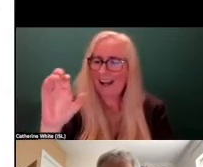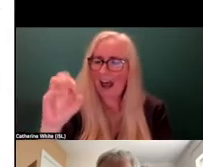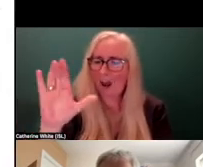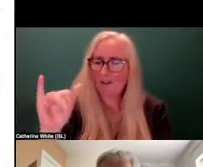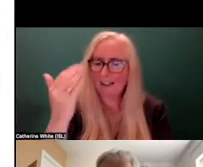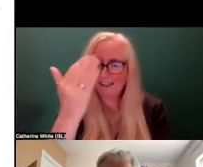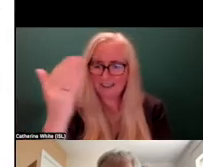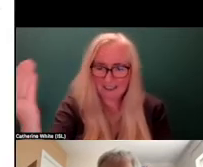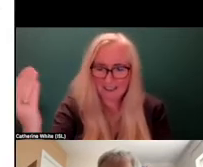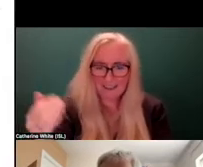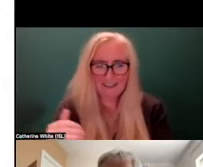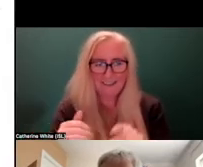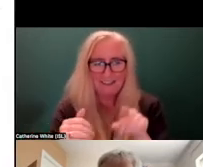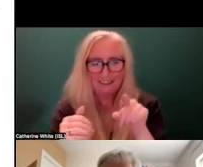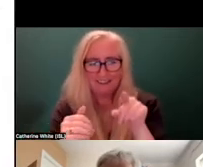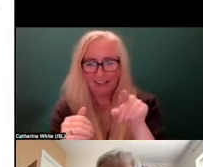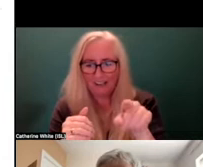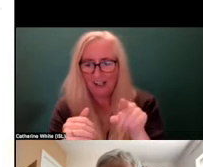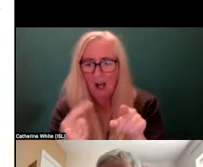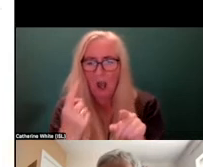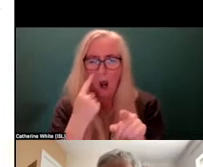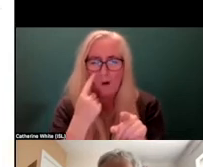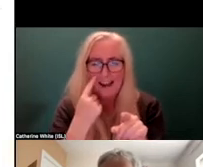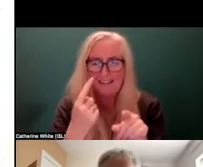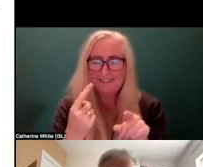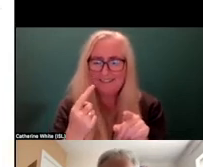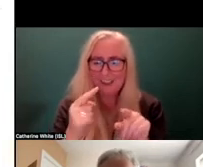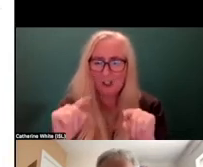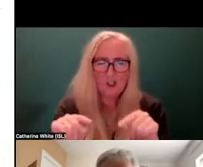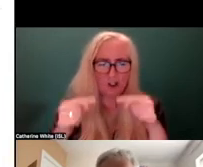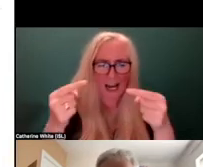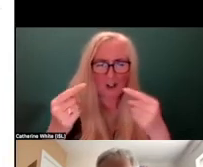And whatever about dealing with our grids, he really looked to try and